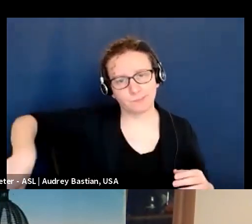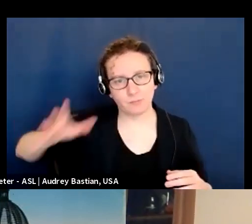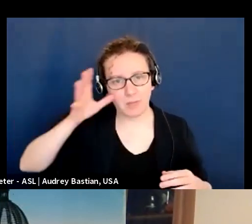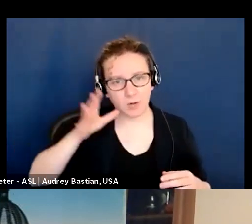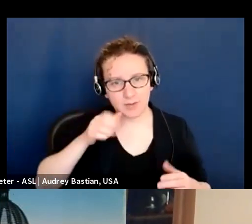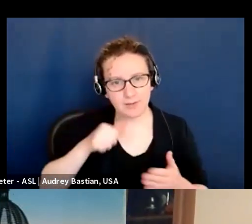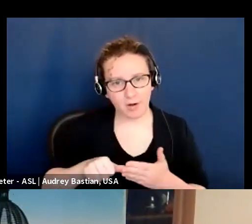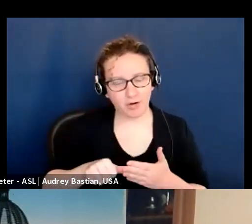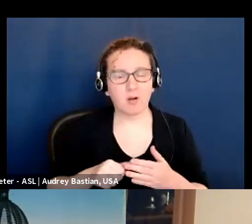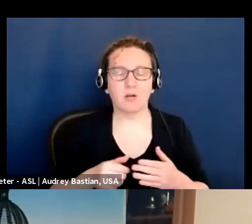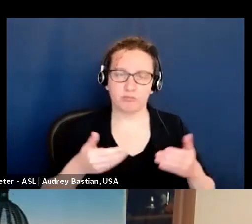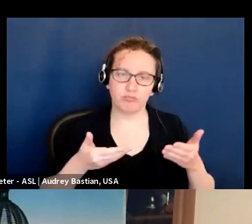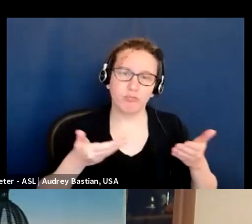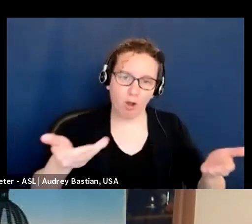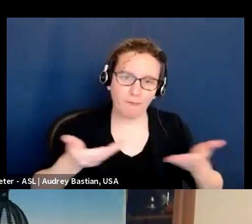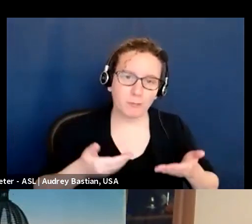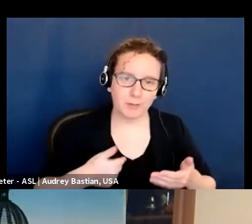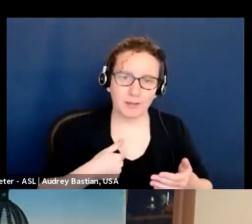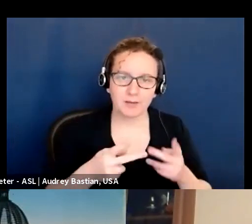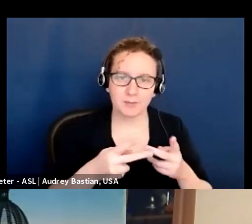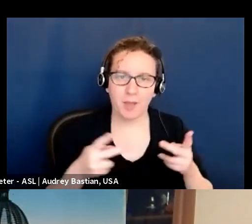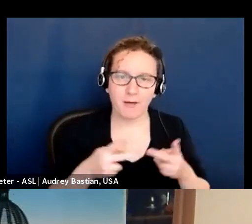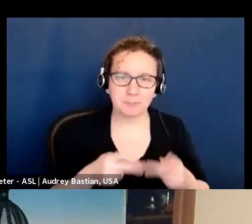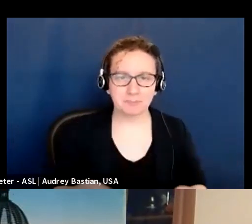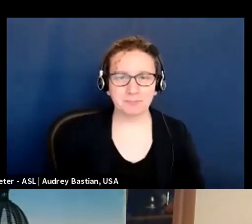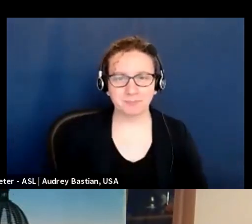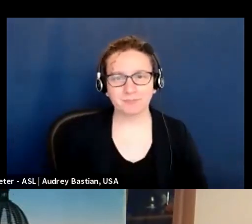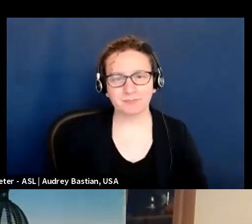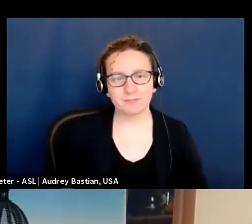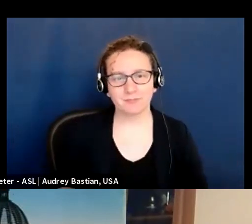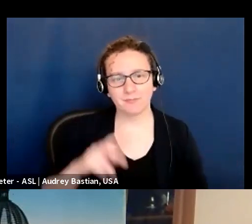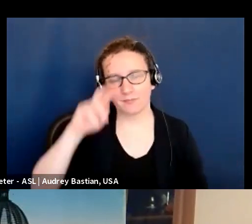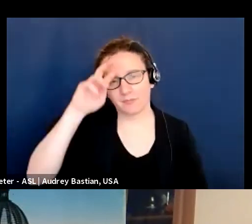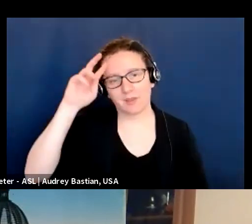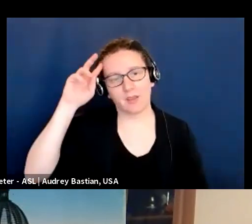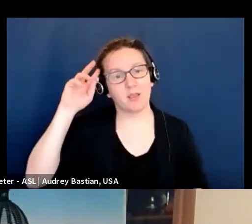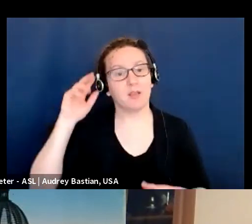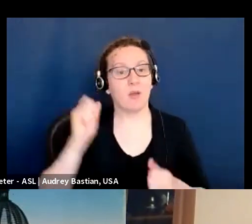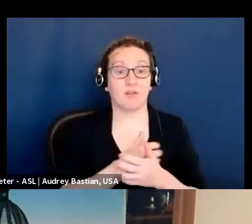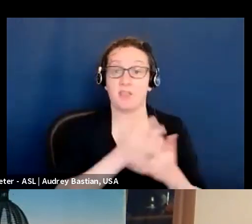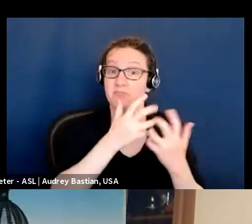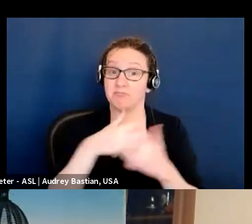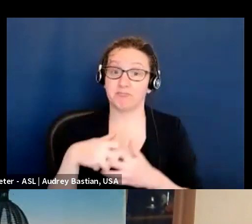Yeah. So I guess it's just you know everything ended up like how it was supposed to hopefully.